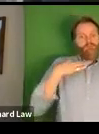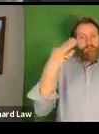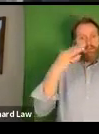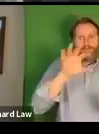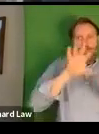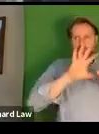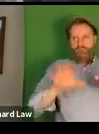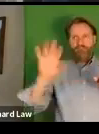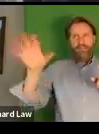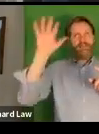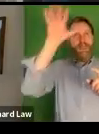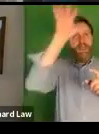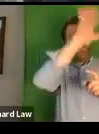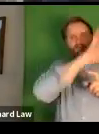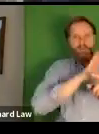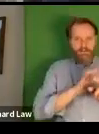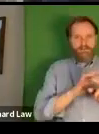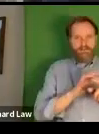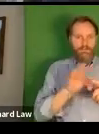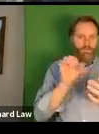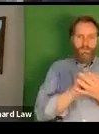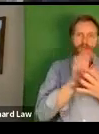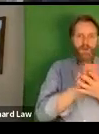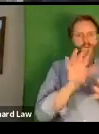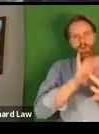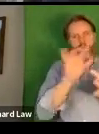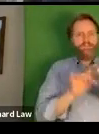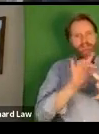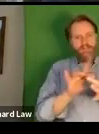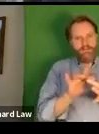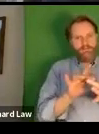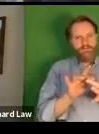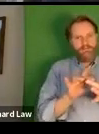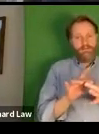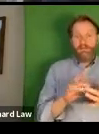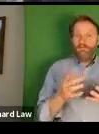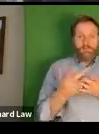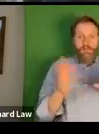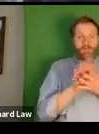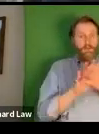will be down on the website so all areas need to have a look at that